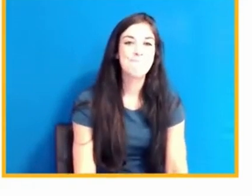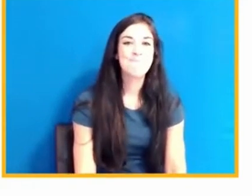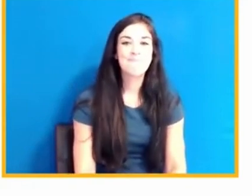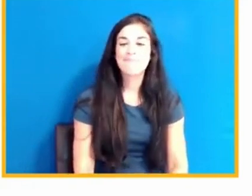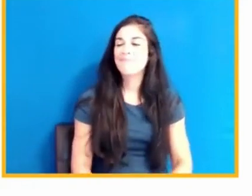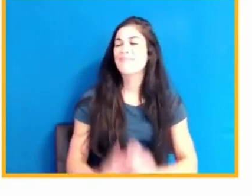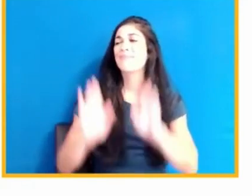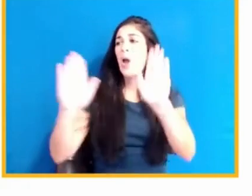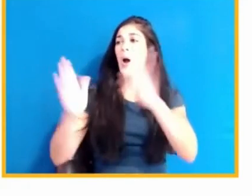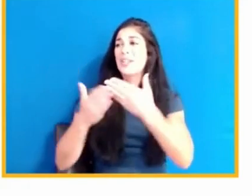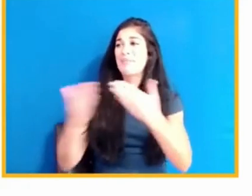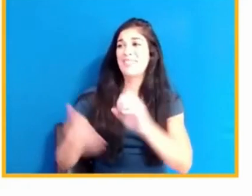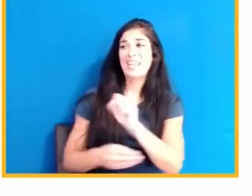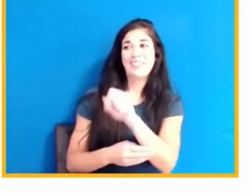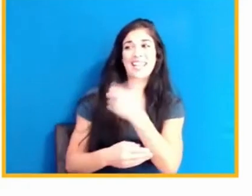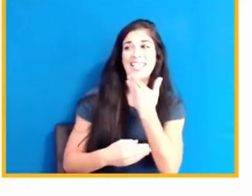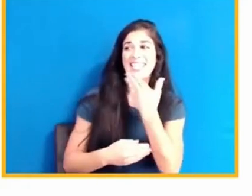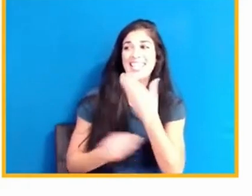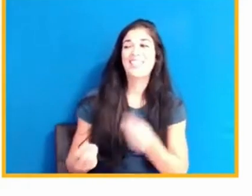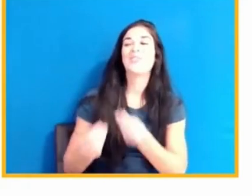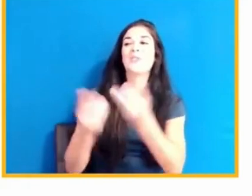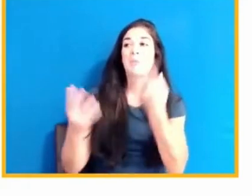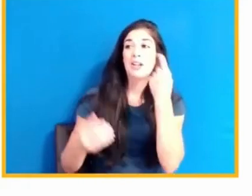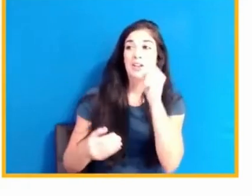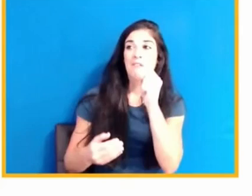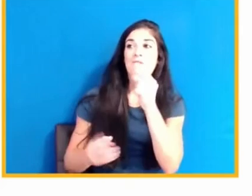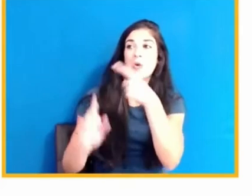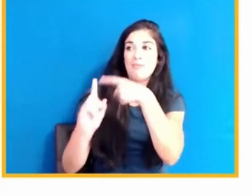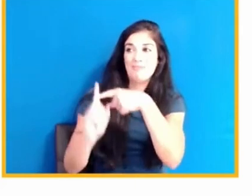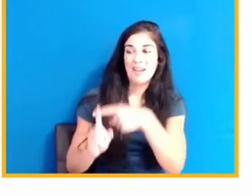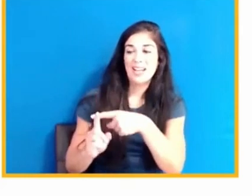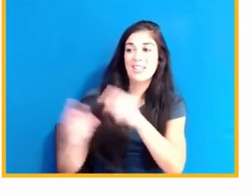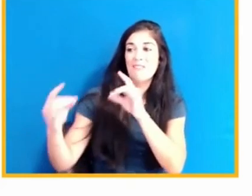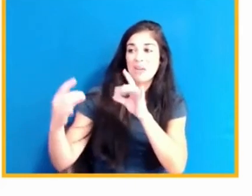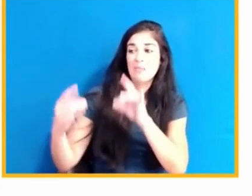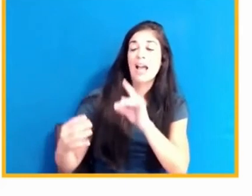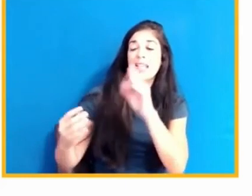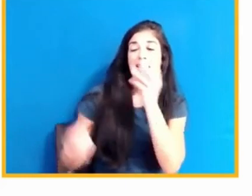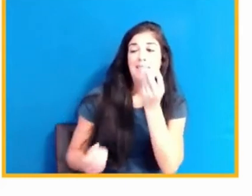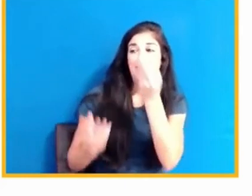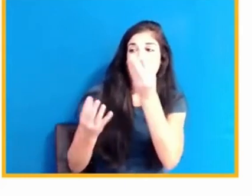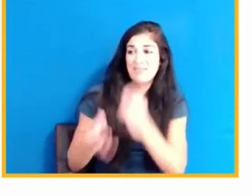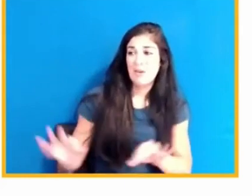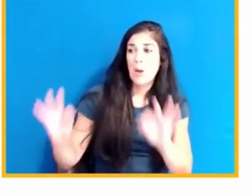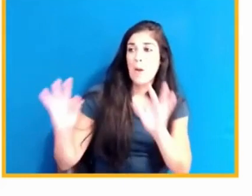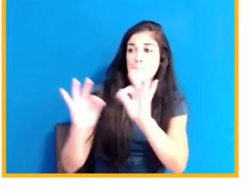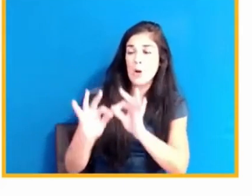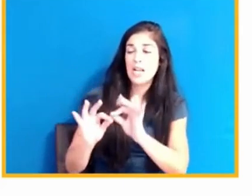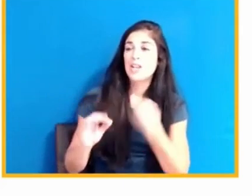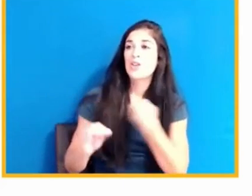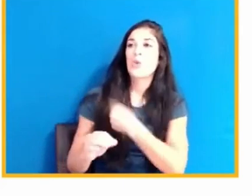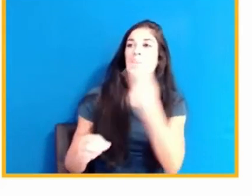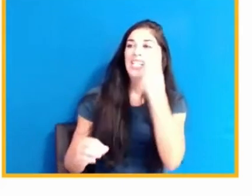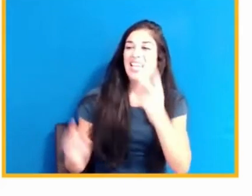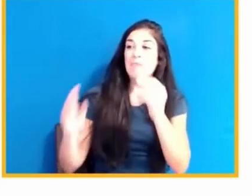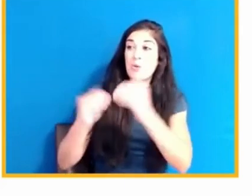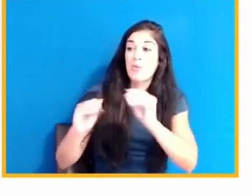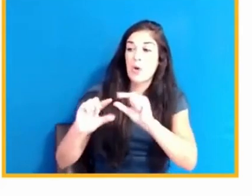[Zeke] Yeah, awesome stuff indeed. Thank you so much for those insights, Yuki. Very very important especially because we're seeing more and more of these group performances